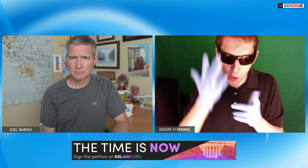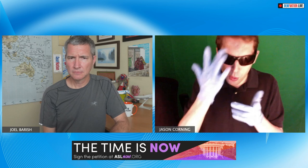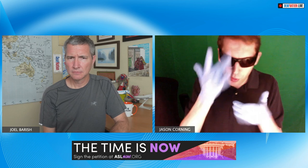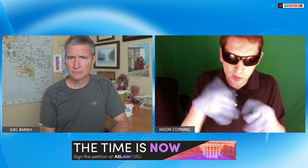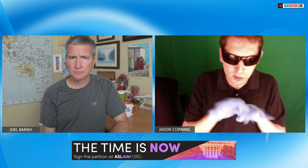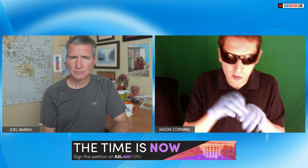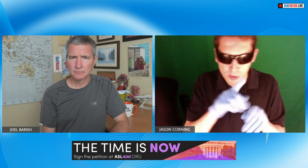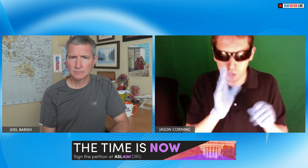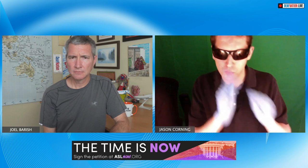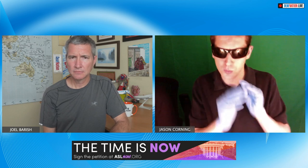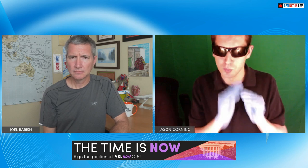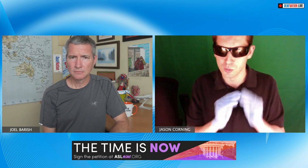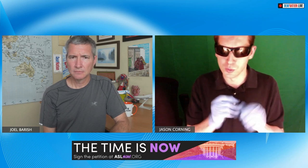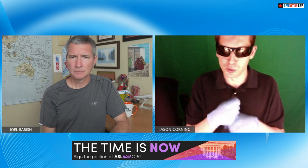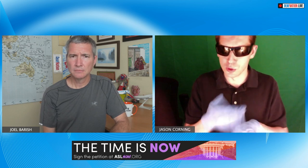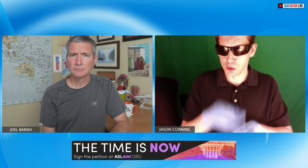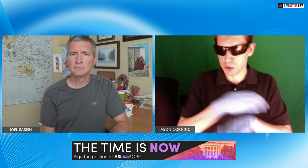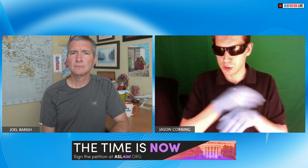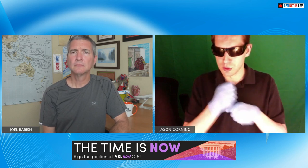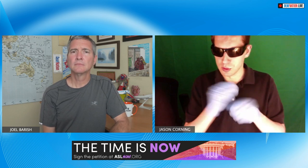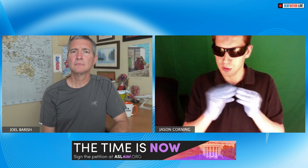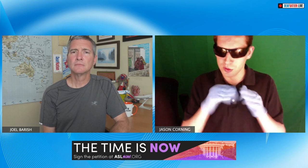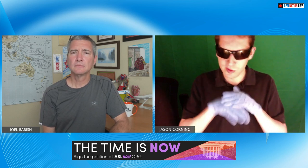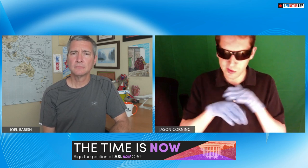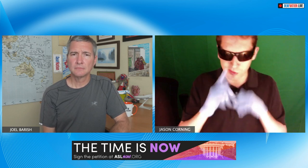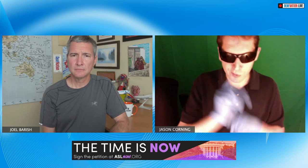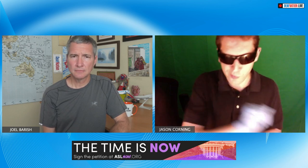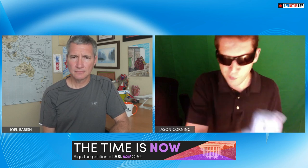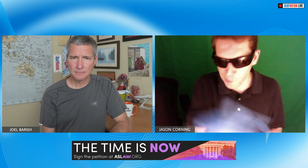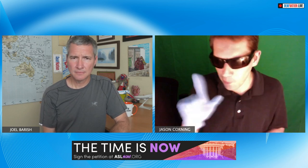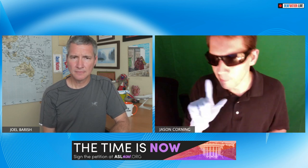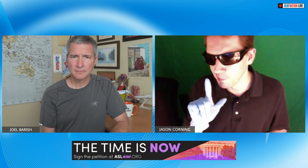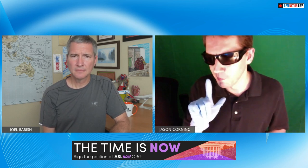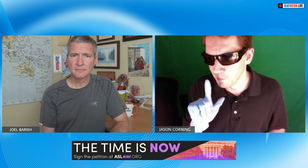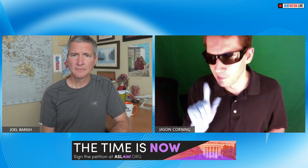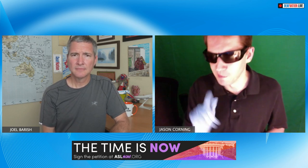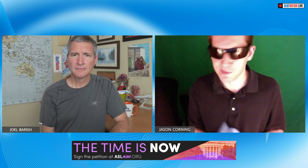we will provide reports of errors and suggestions on how to fix it to make improvements to be more accessible.